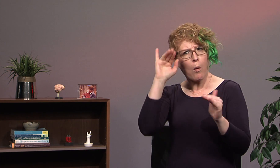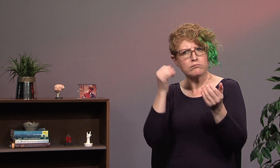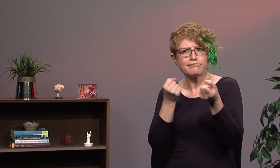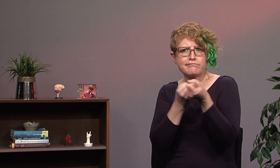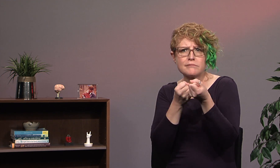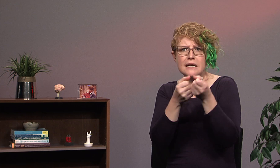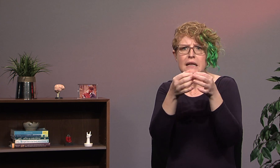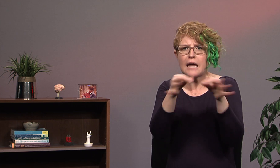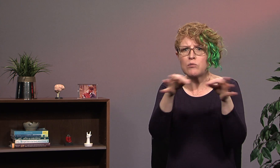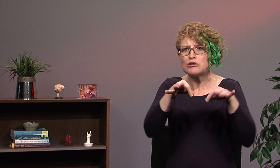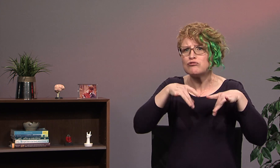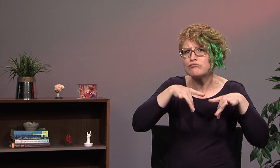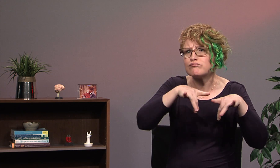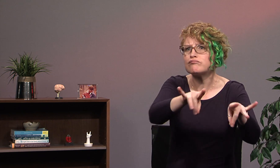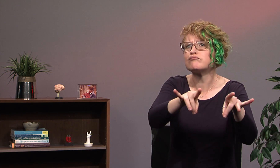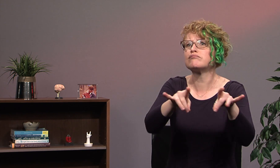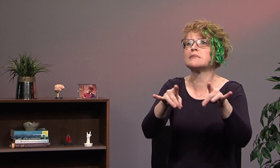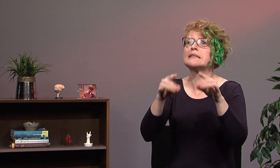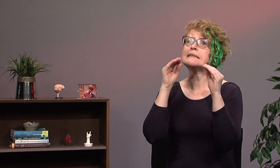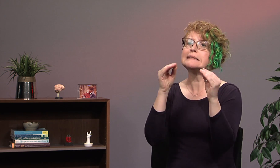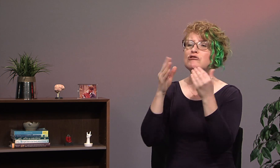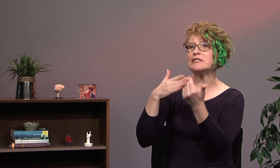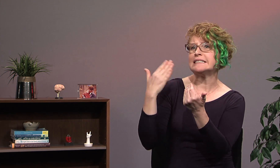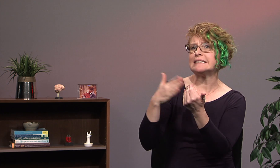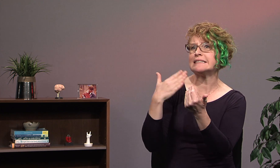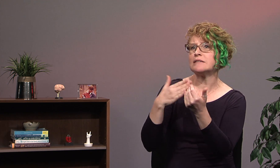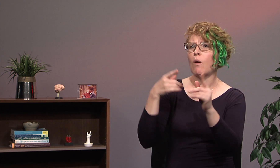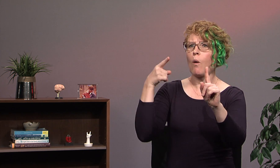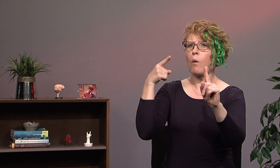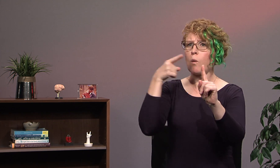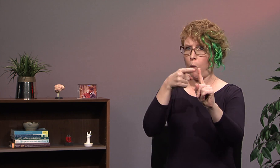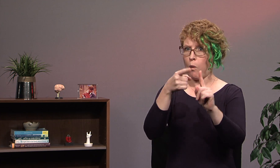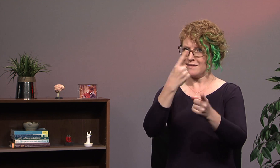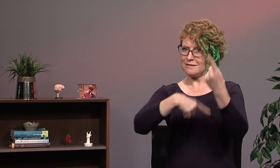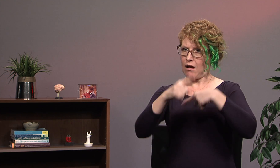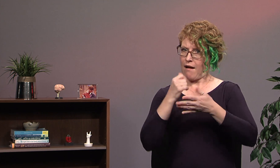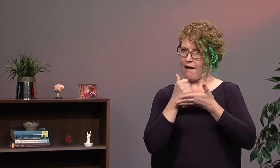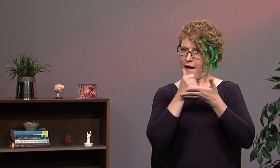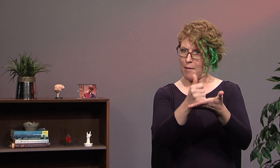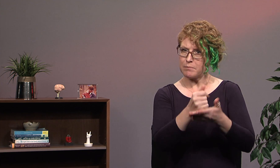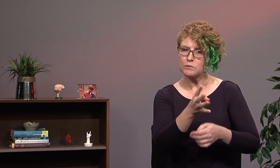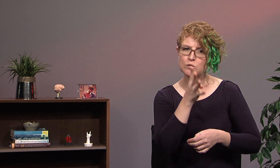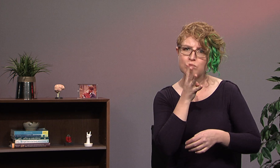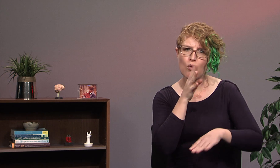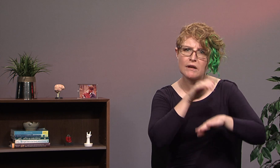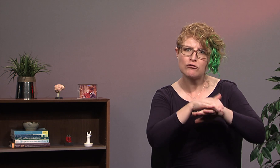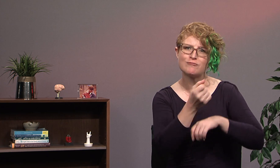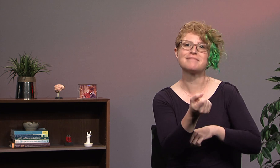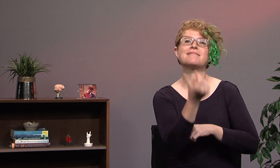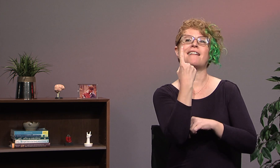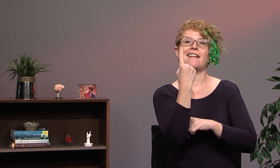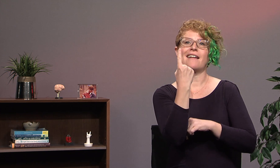is an effective strategy to support language acquisition and teaching. The intention of SimCom is to use signs